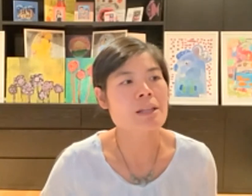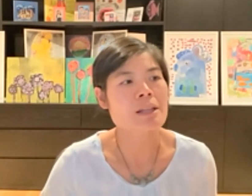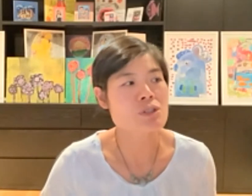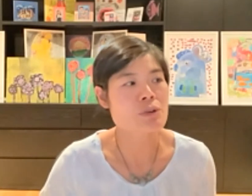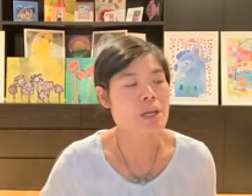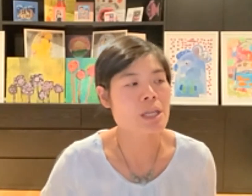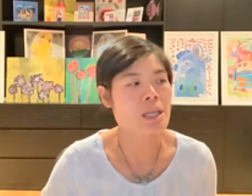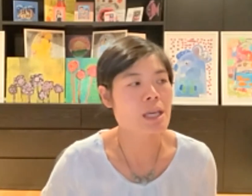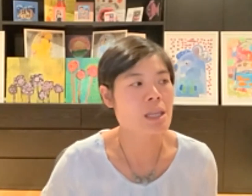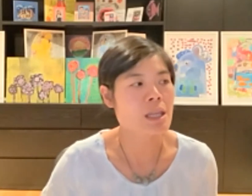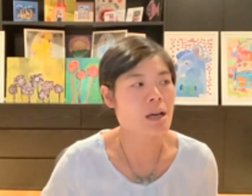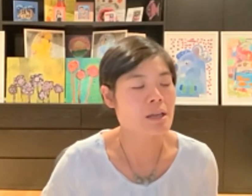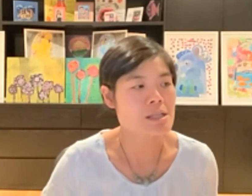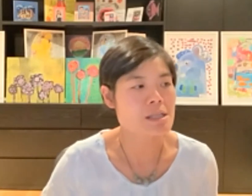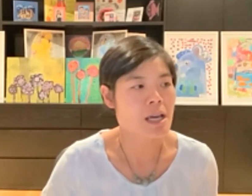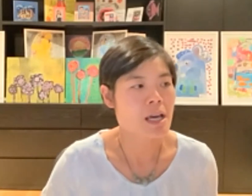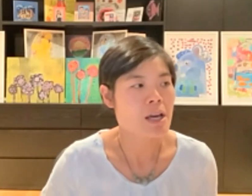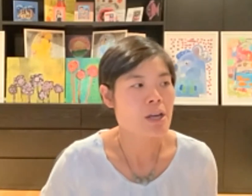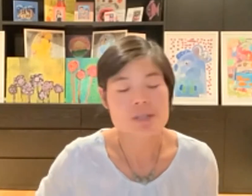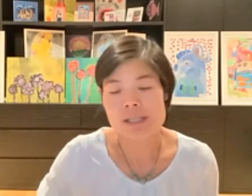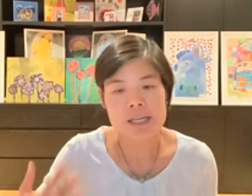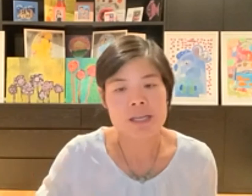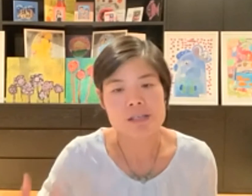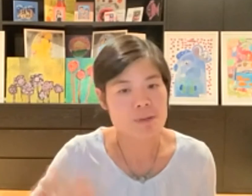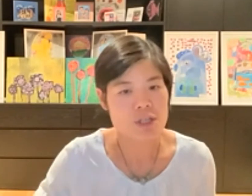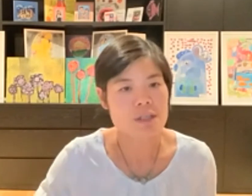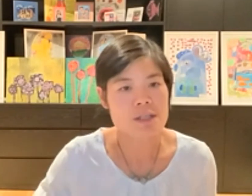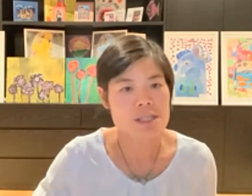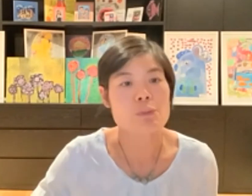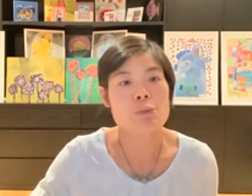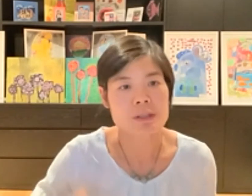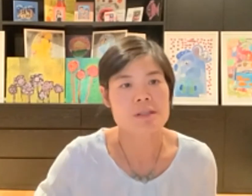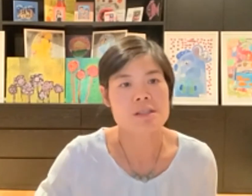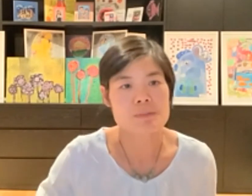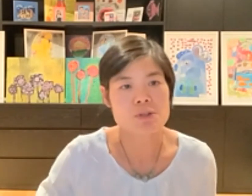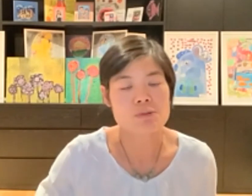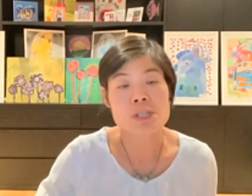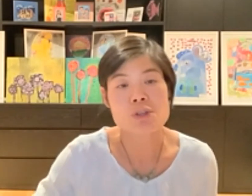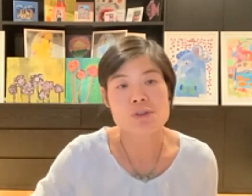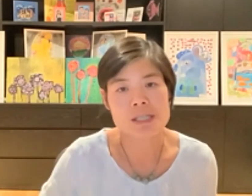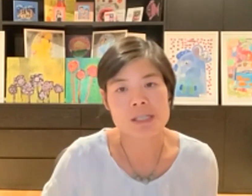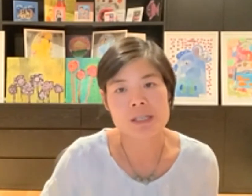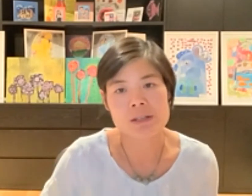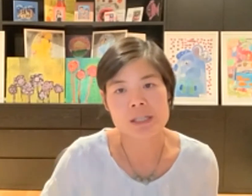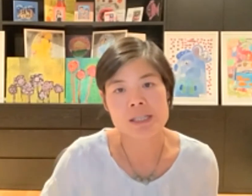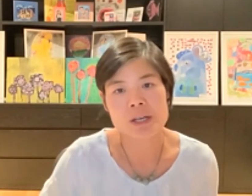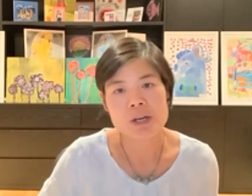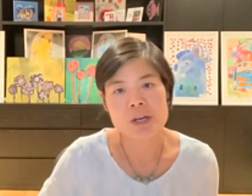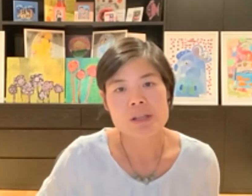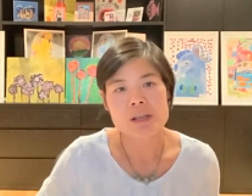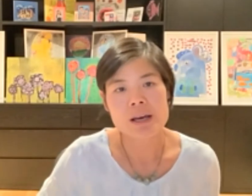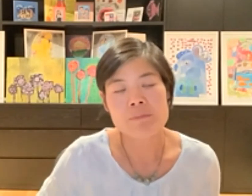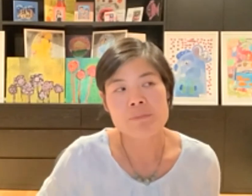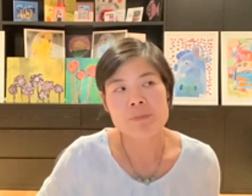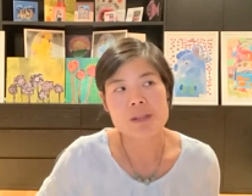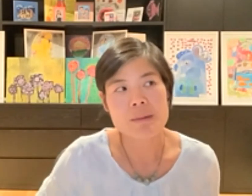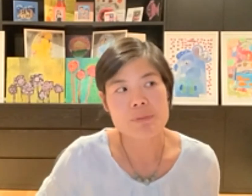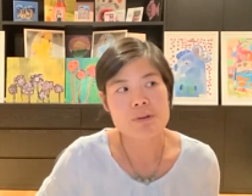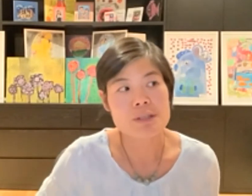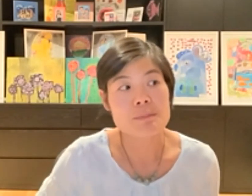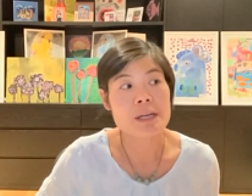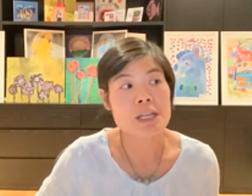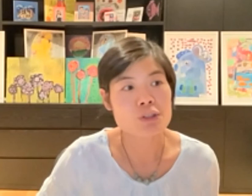Unless you seeing a specialist with a special interest in hearing, that person may not know